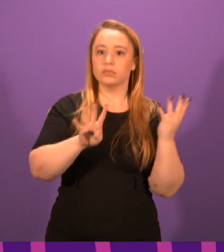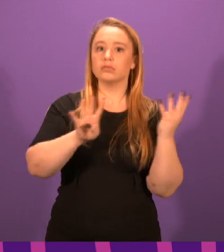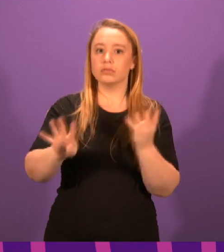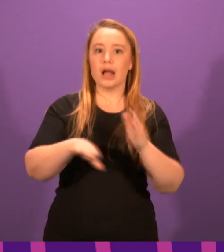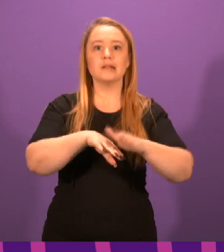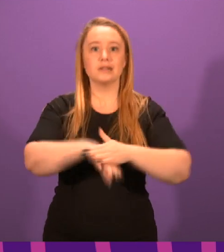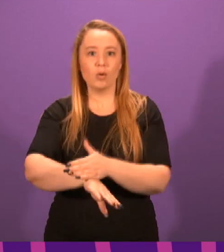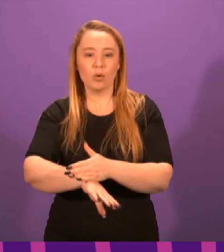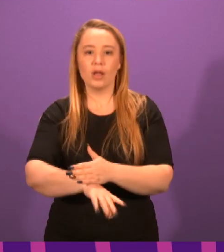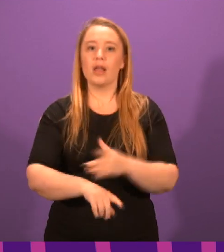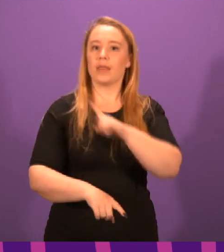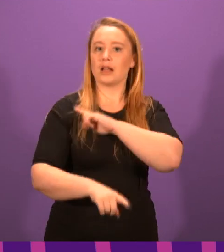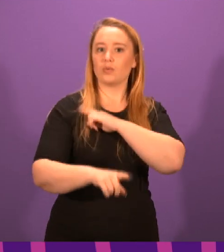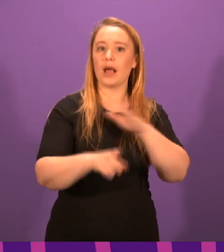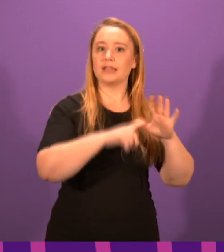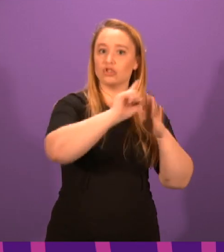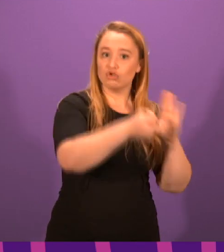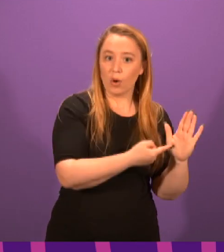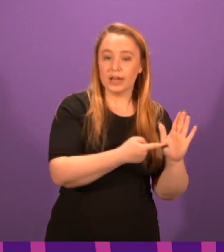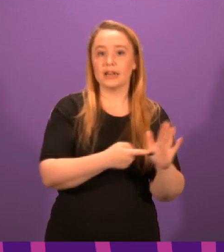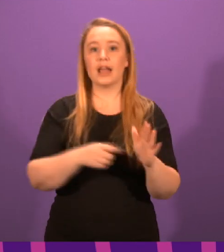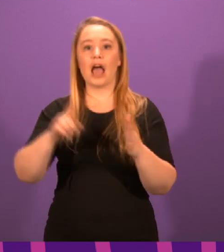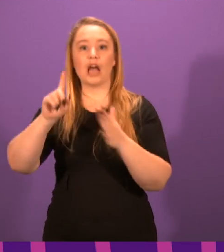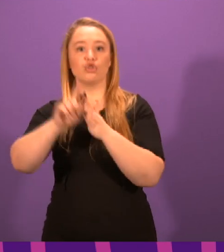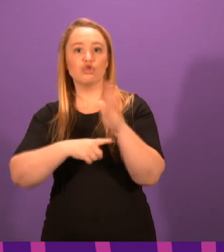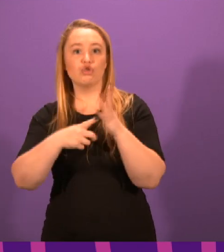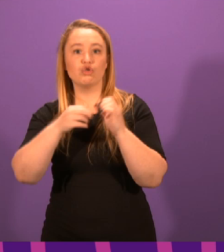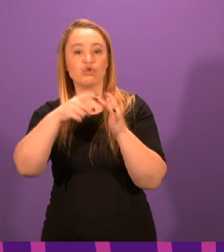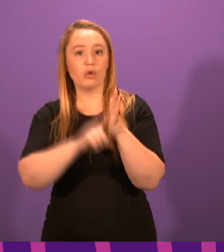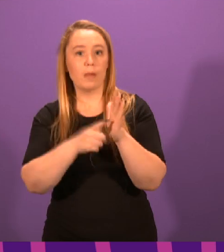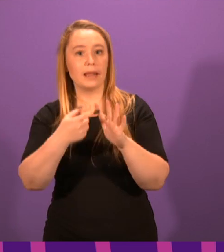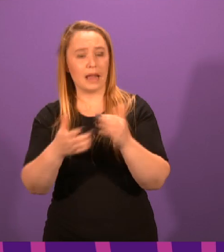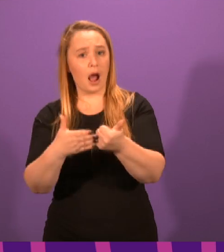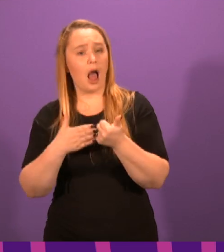and NHS Golden Jubilee are a significant help to us in trying to address some of